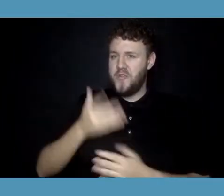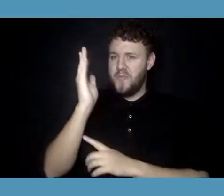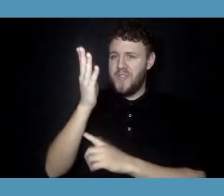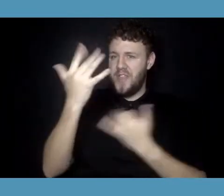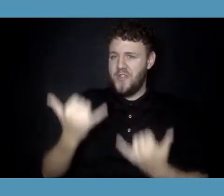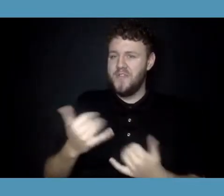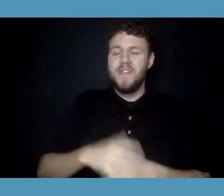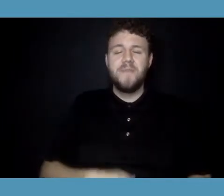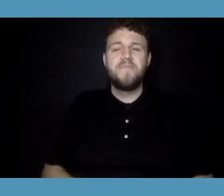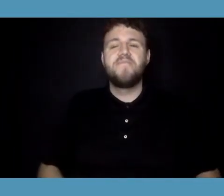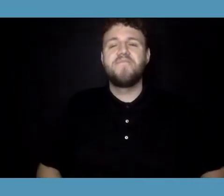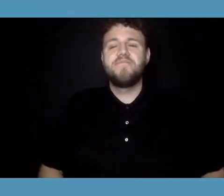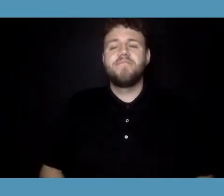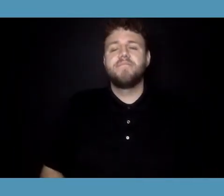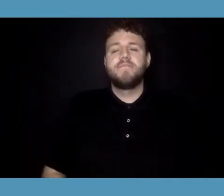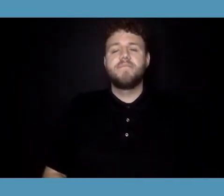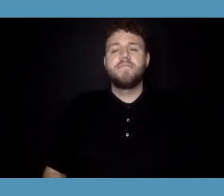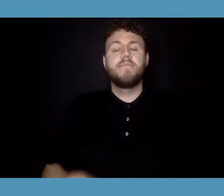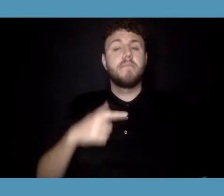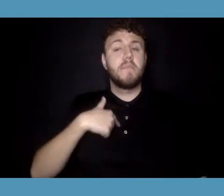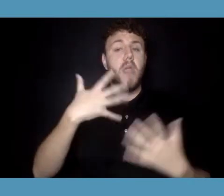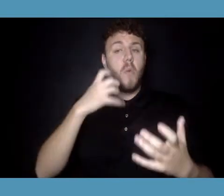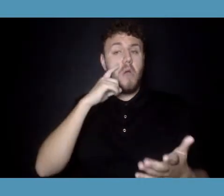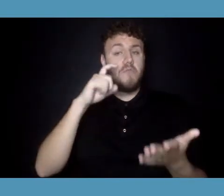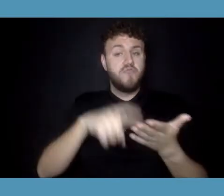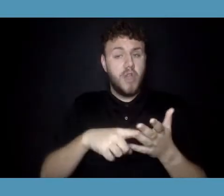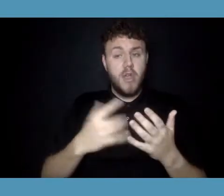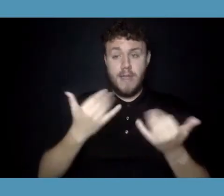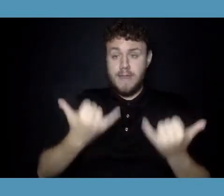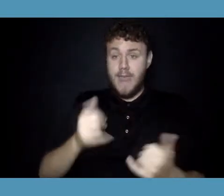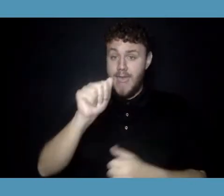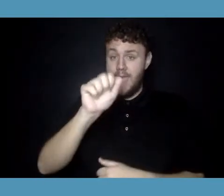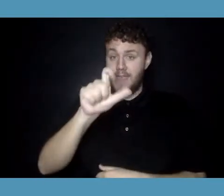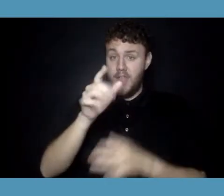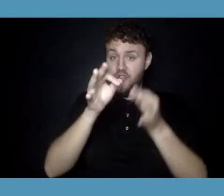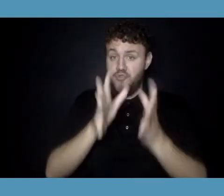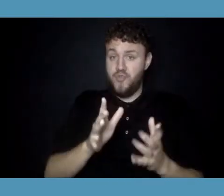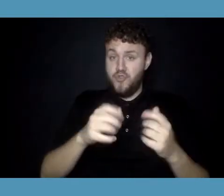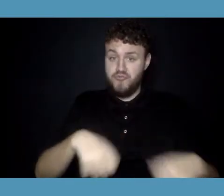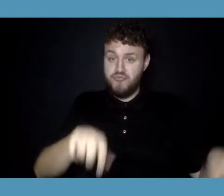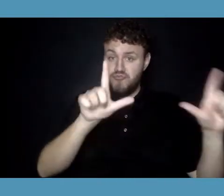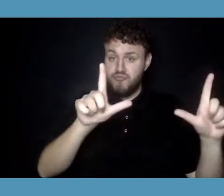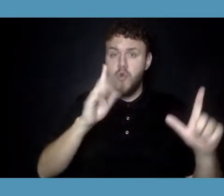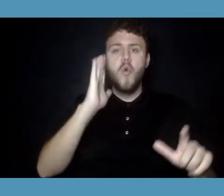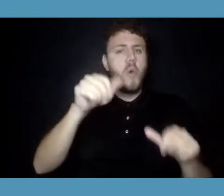the content. I would like to acknowledge today's ASL interpreter who will be on the left side